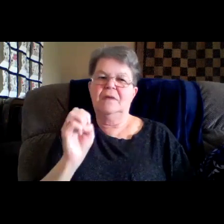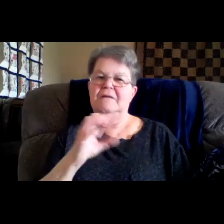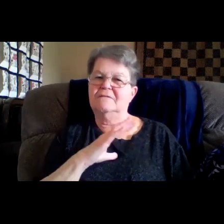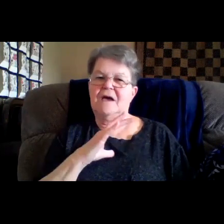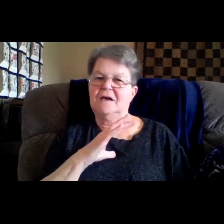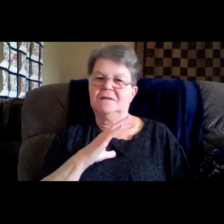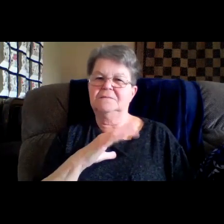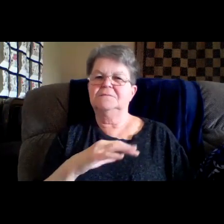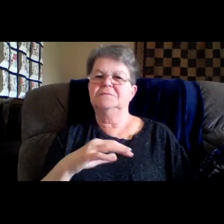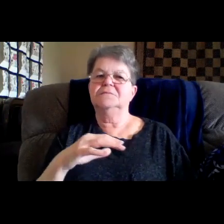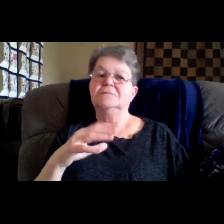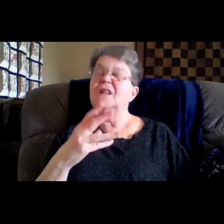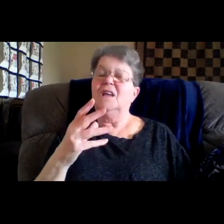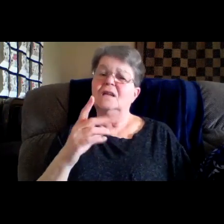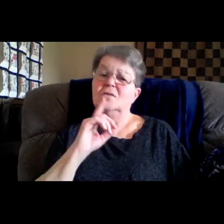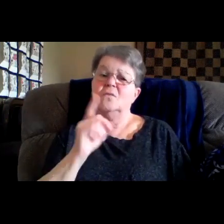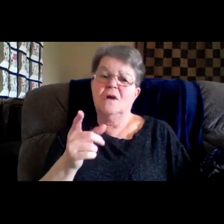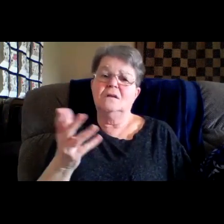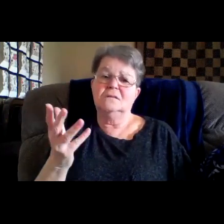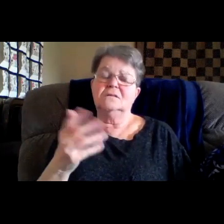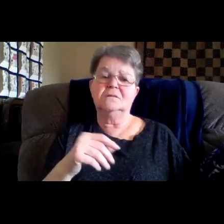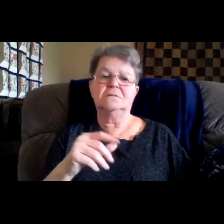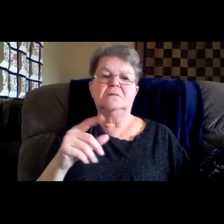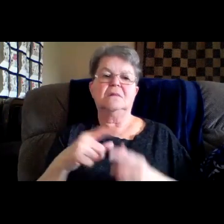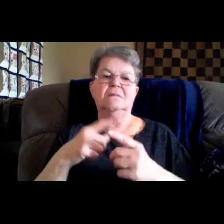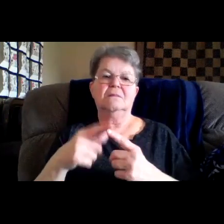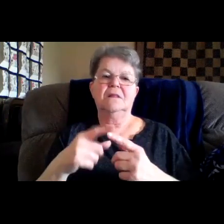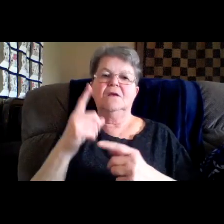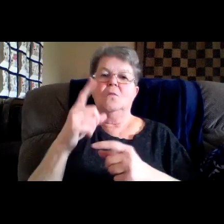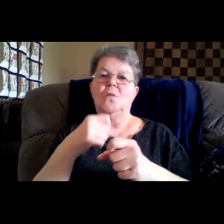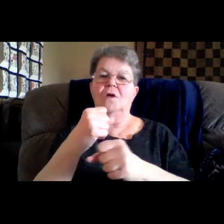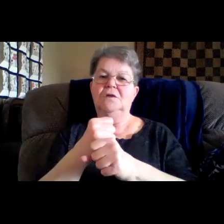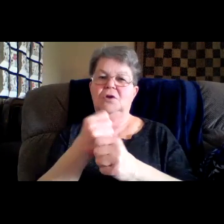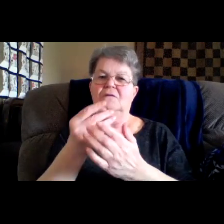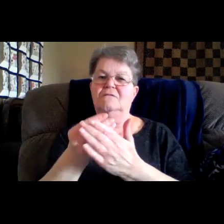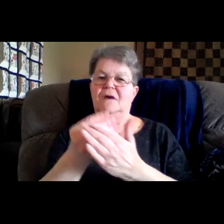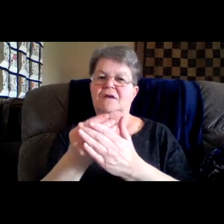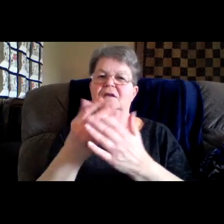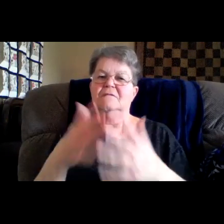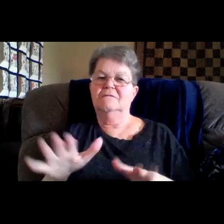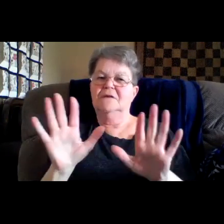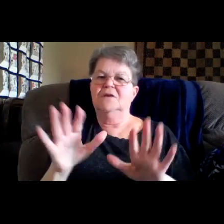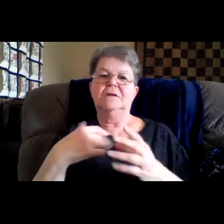And it was. So then our one-year funding ended. So we weren't sure what to do,